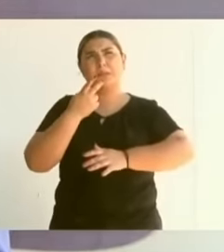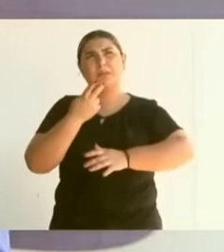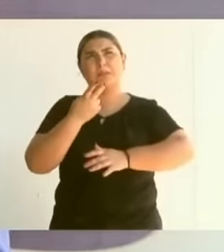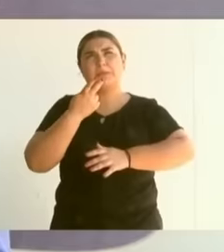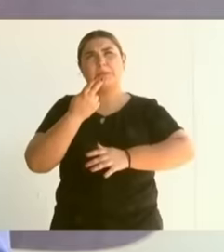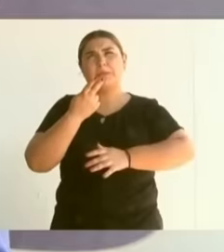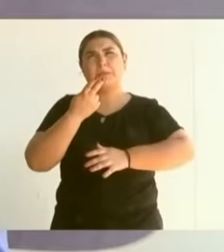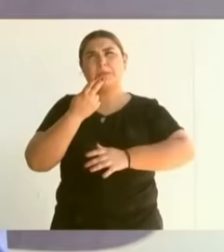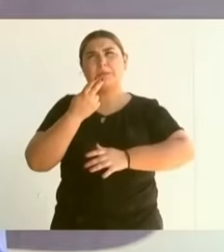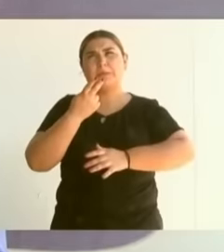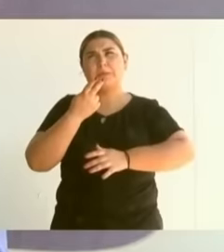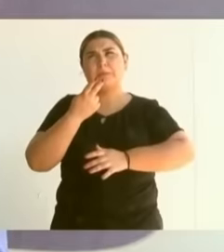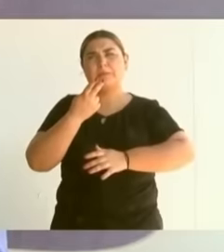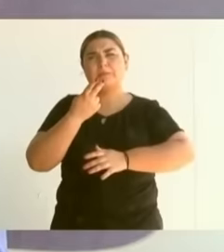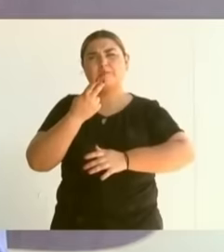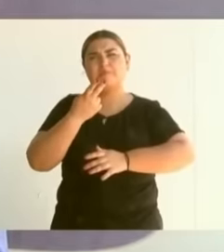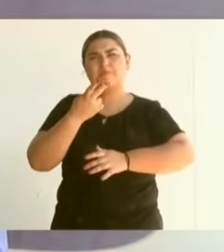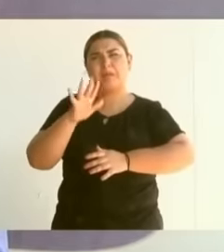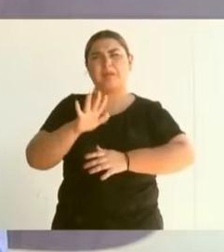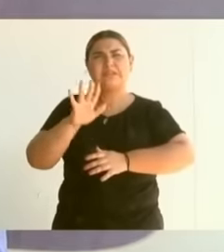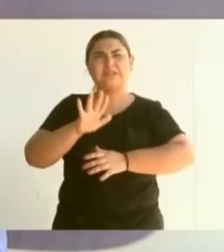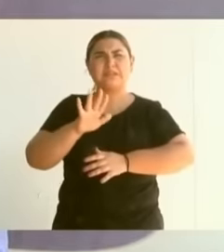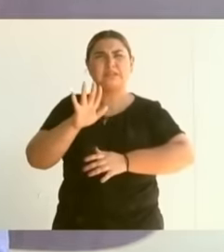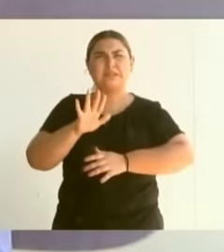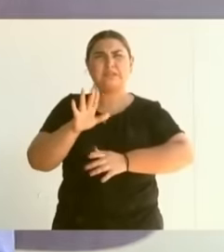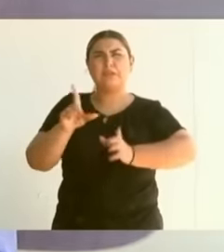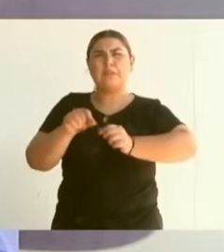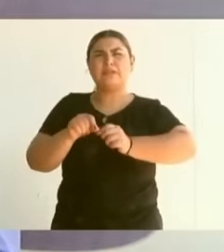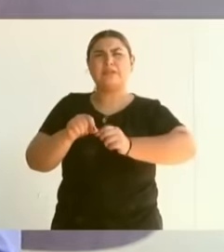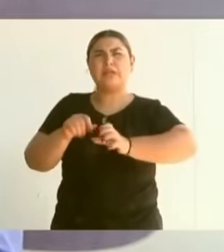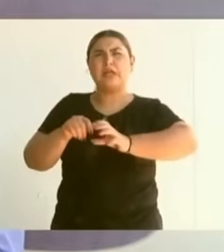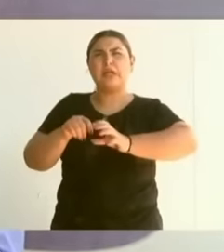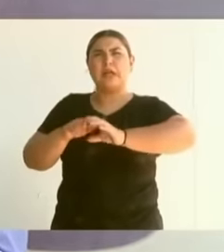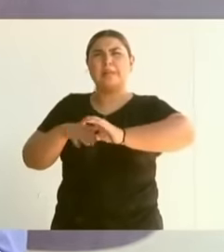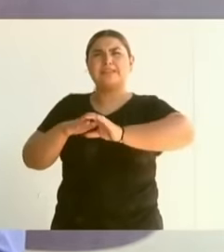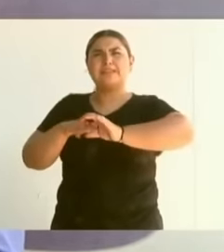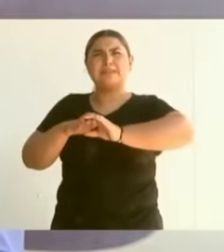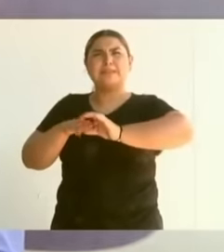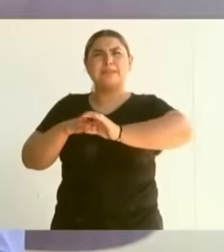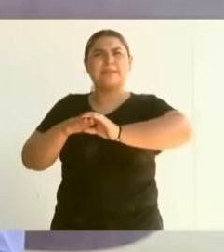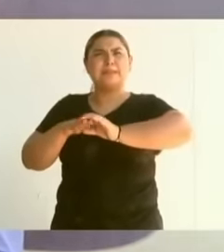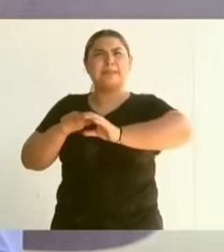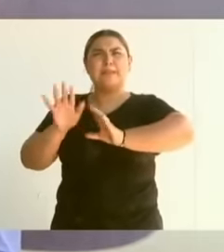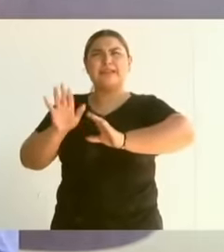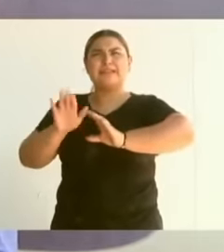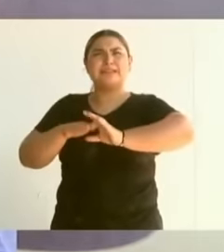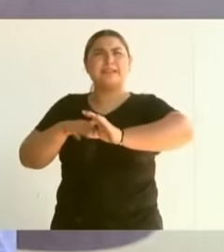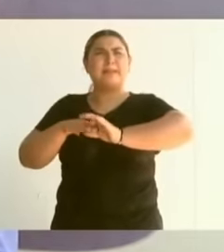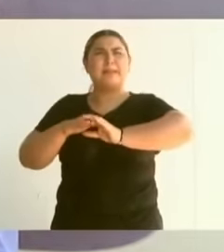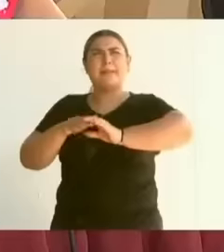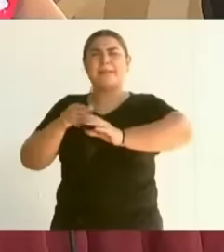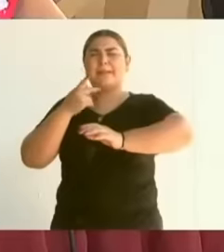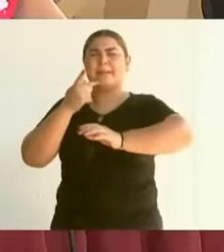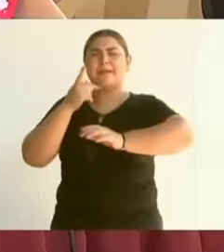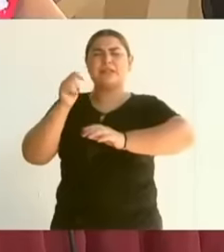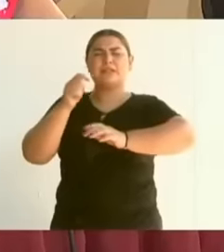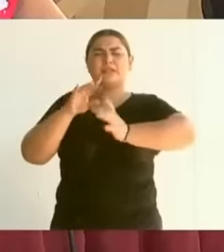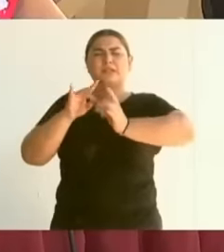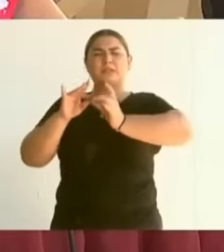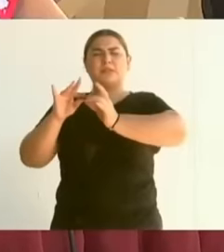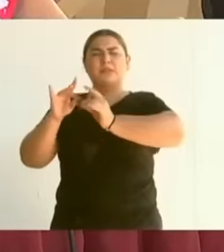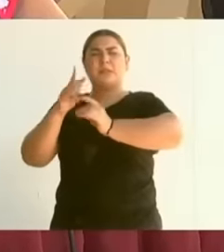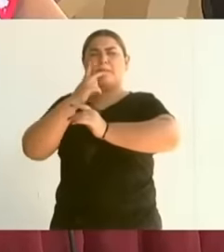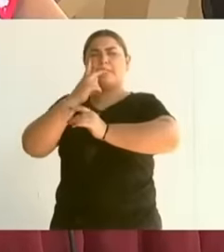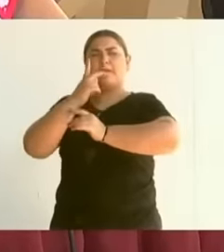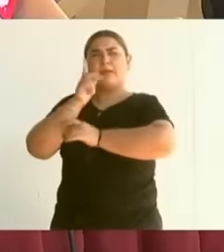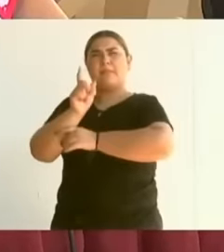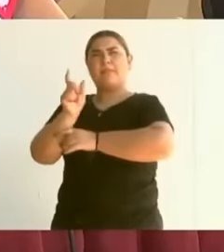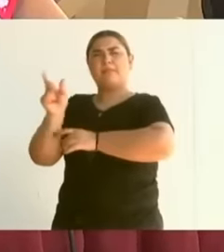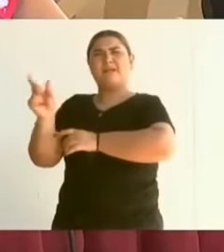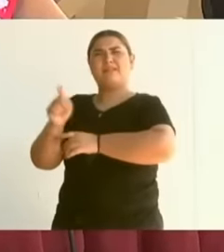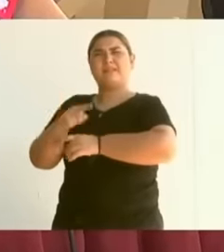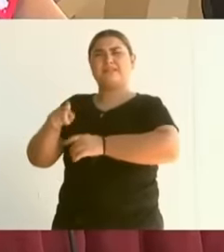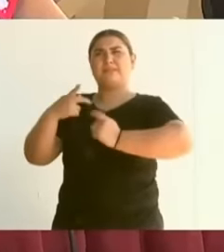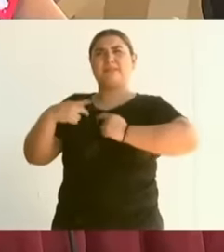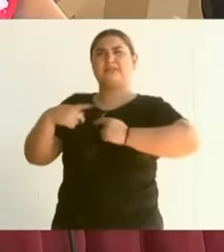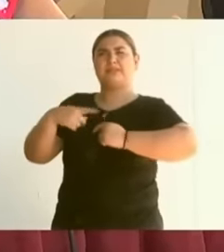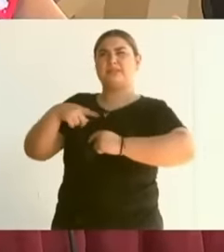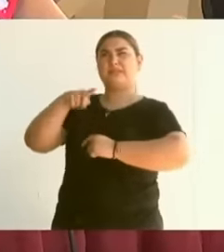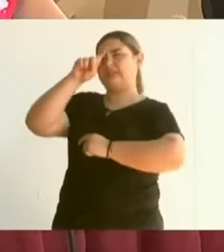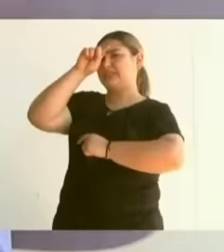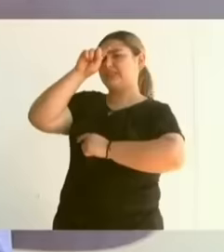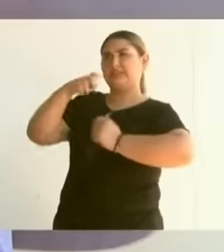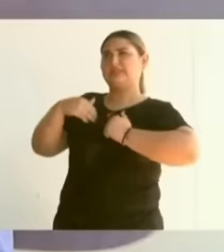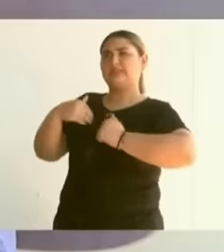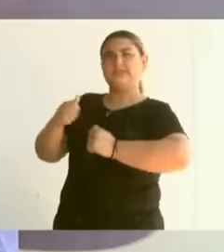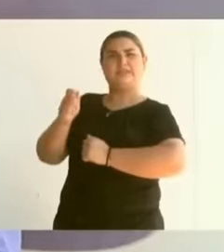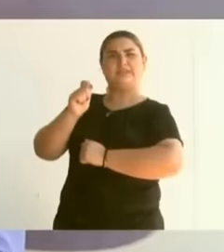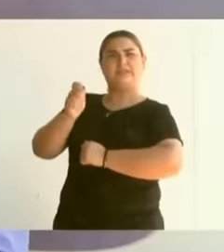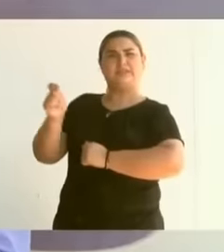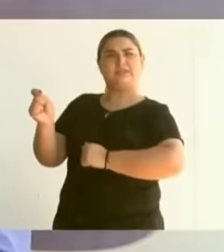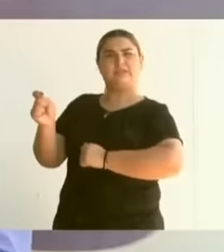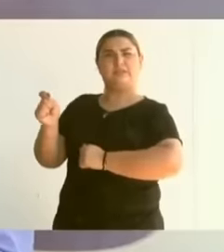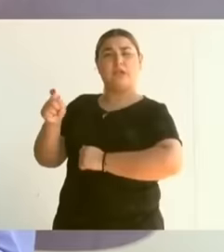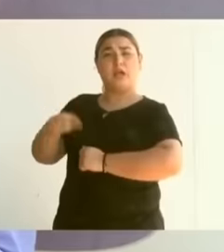very physically in a technical way and people do not understand them and they think that everyone